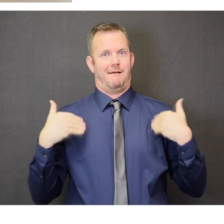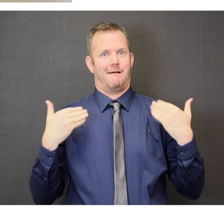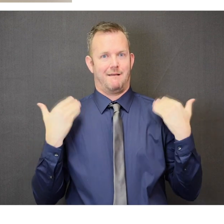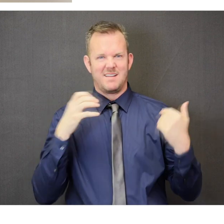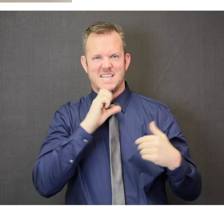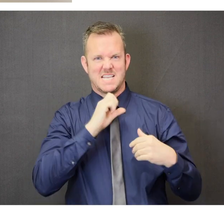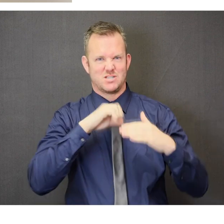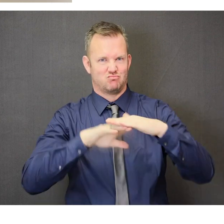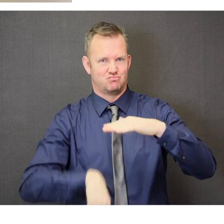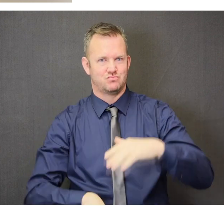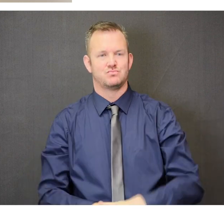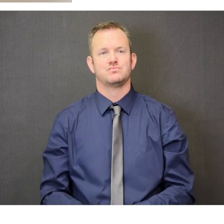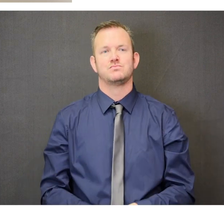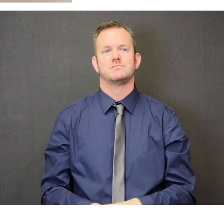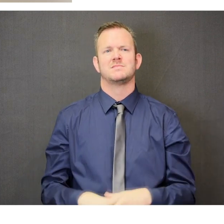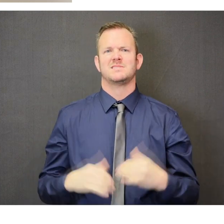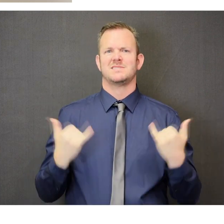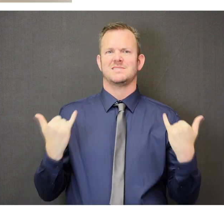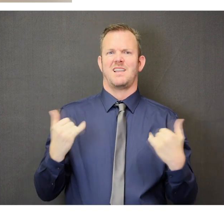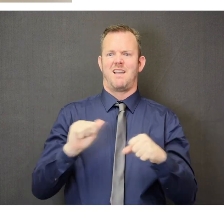do we help our children deal with what's going on with the situation. How do we